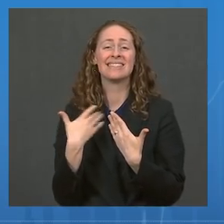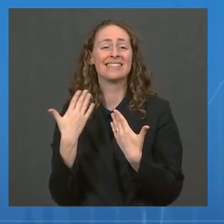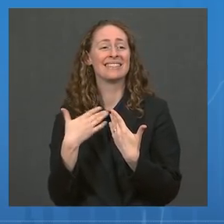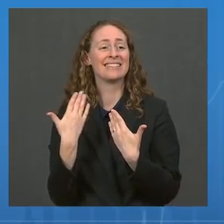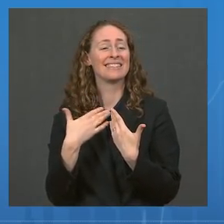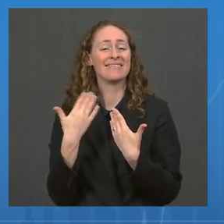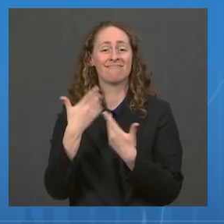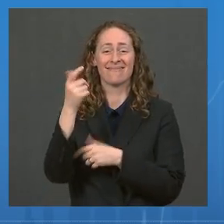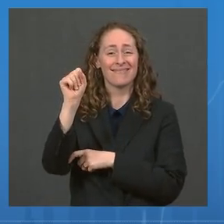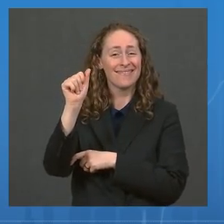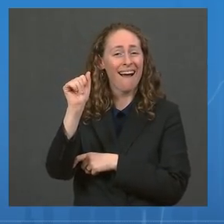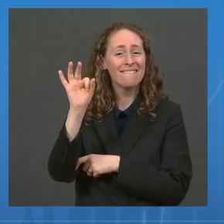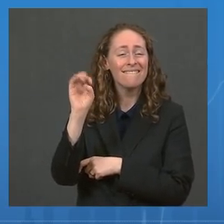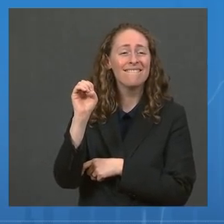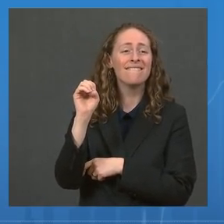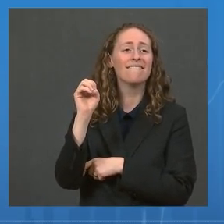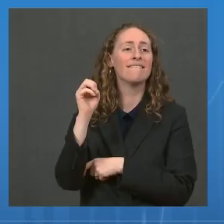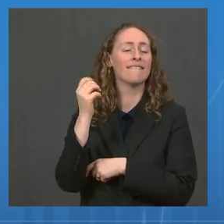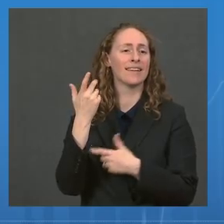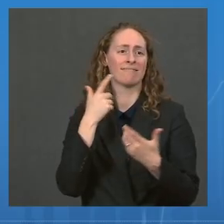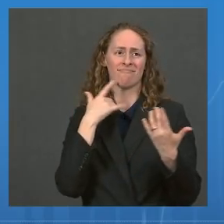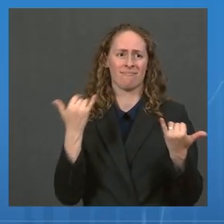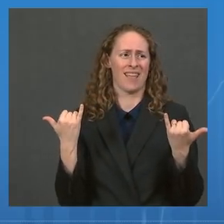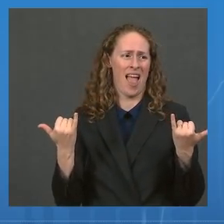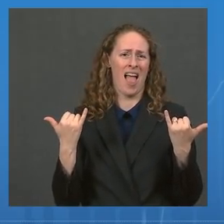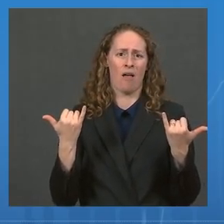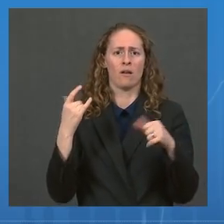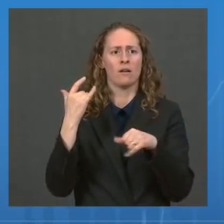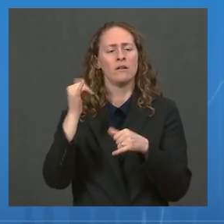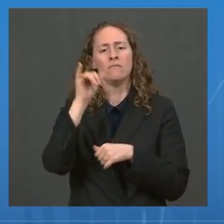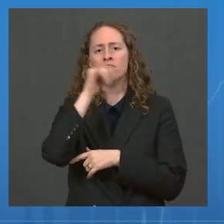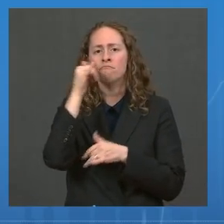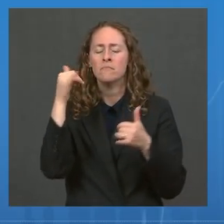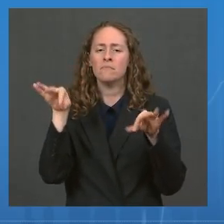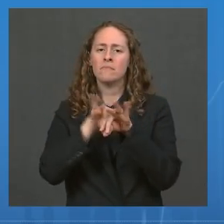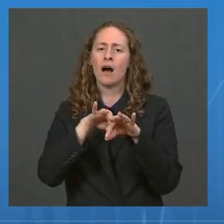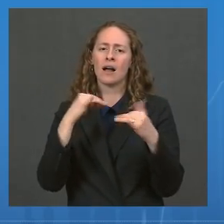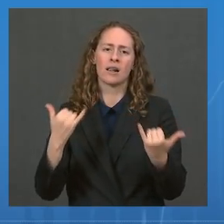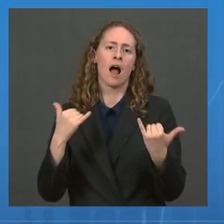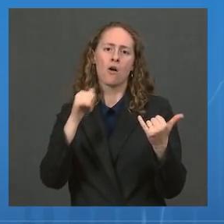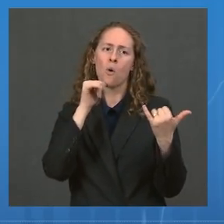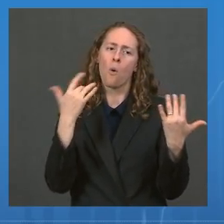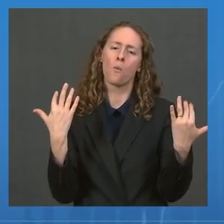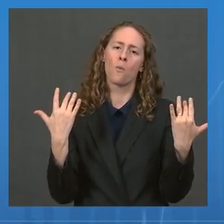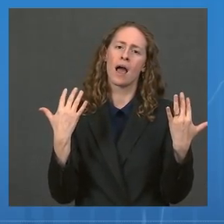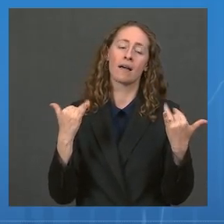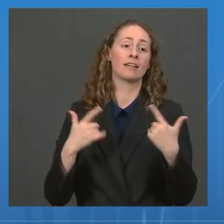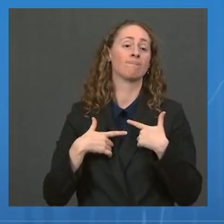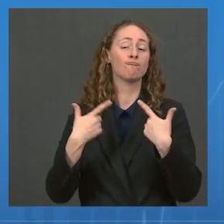ind it's never been more important to get vaccinated. With that, let's open it up for a few questions.